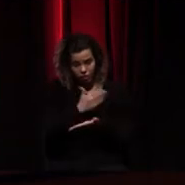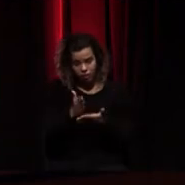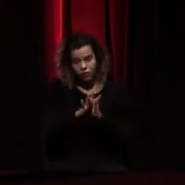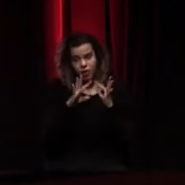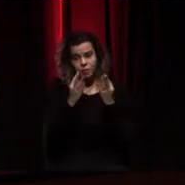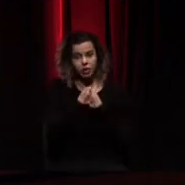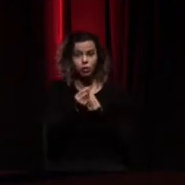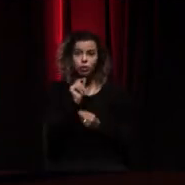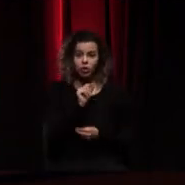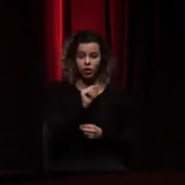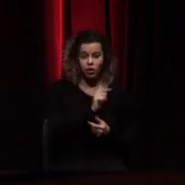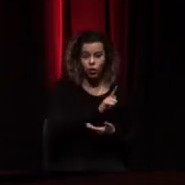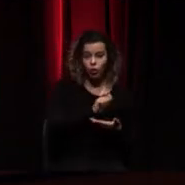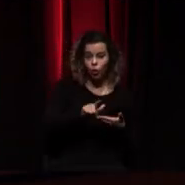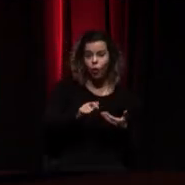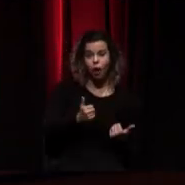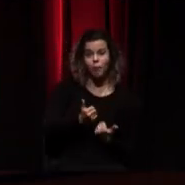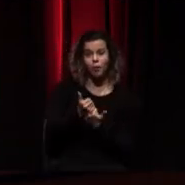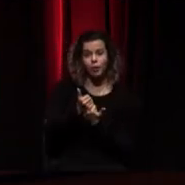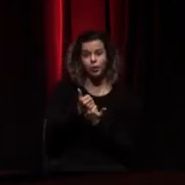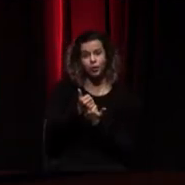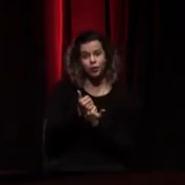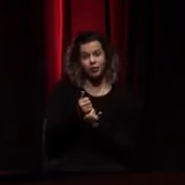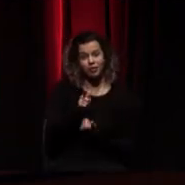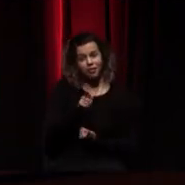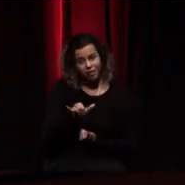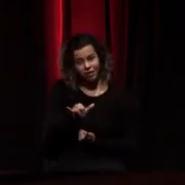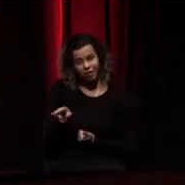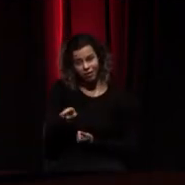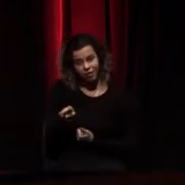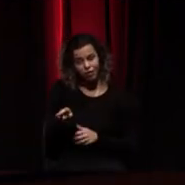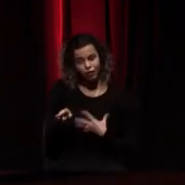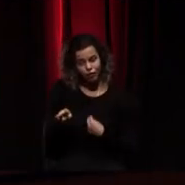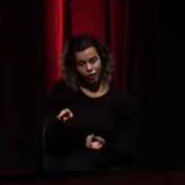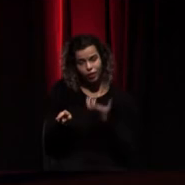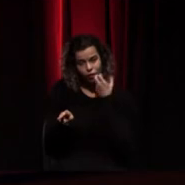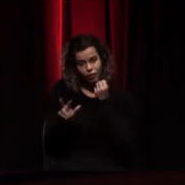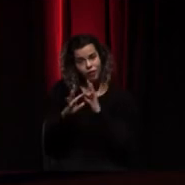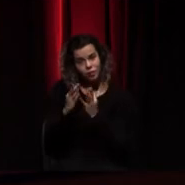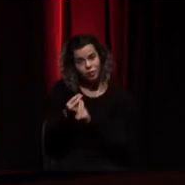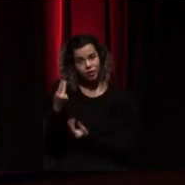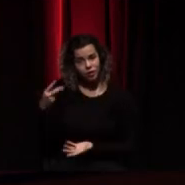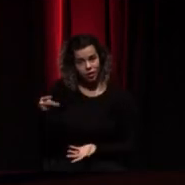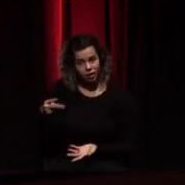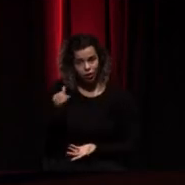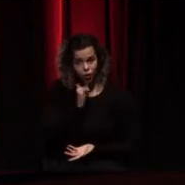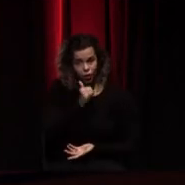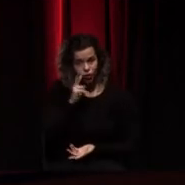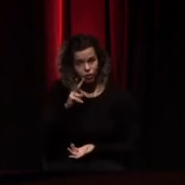a gay couple and their adopted children as a family. We were telling their story